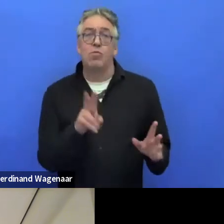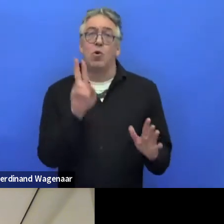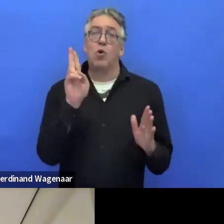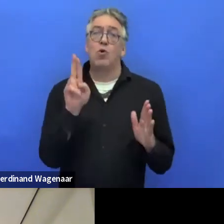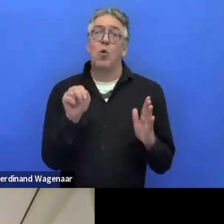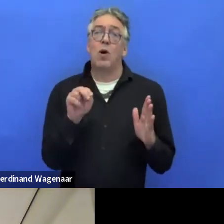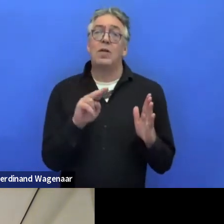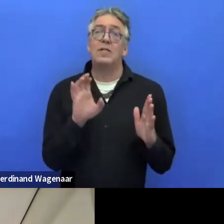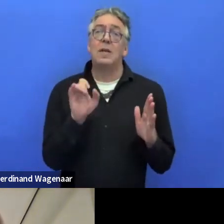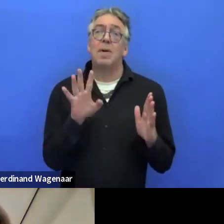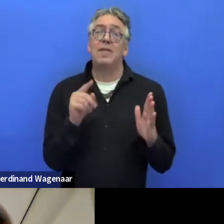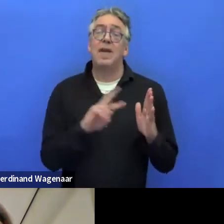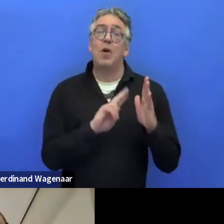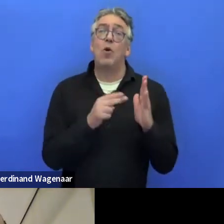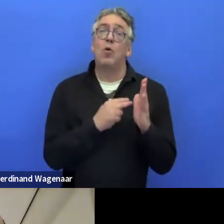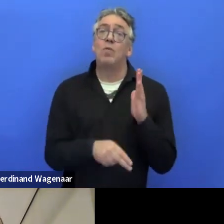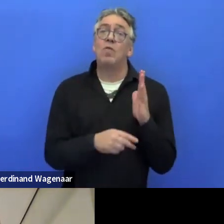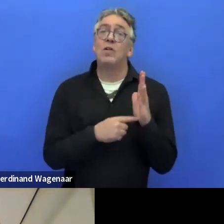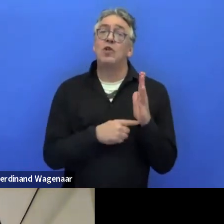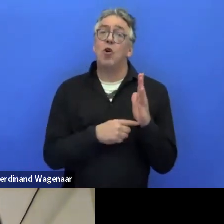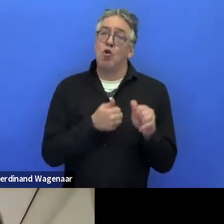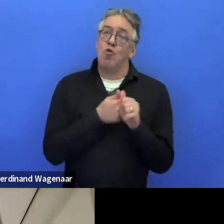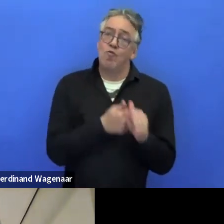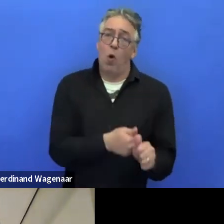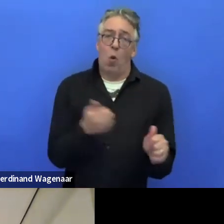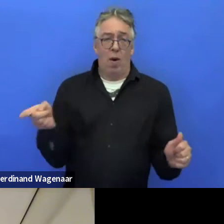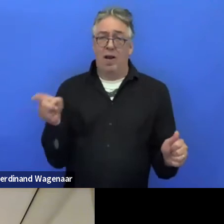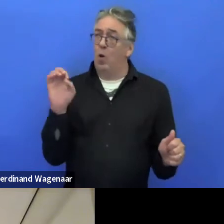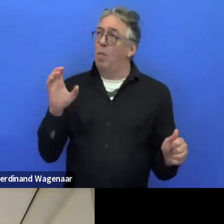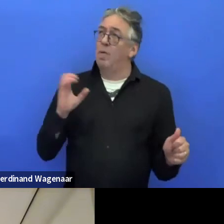which, I mean, we can discuss it but this is indeed the case.